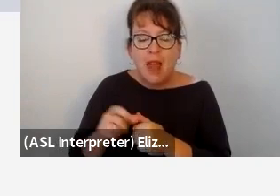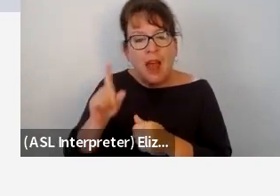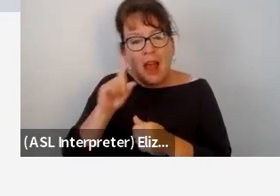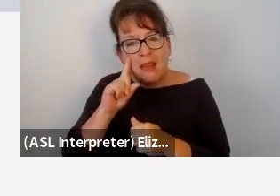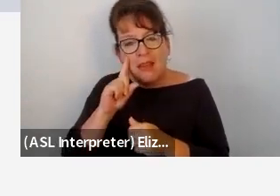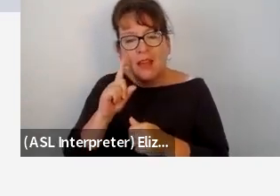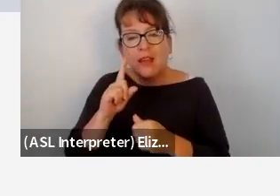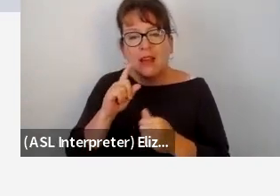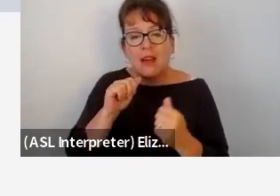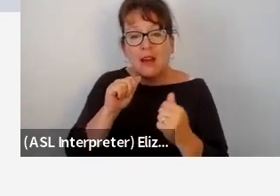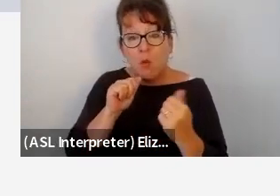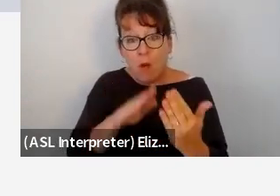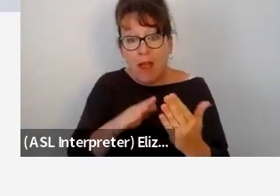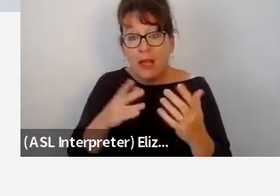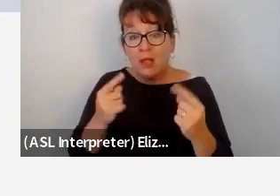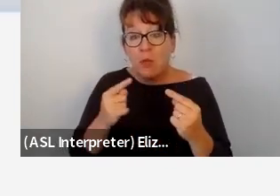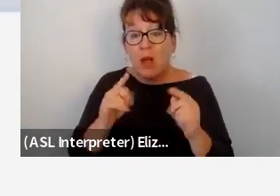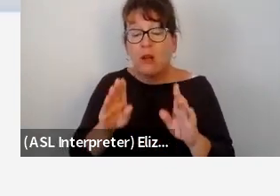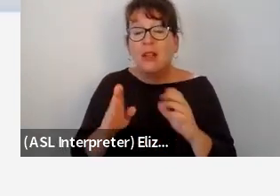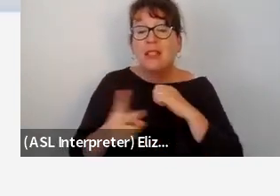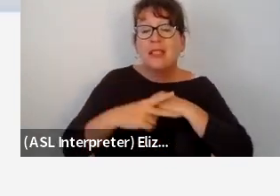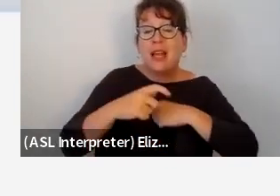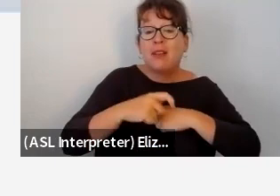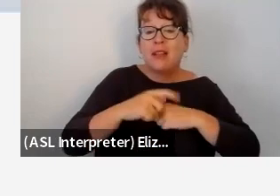share for our zero-emission technology deployment projects.